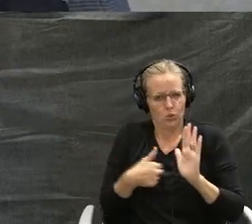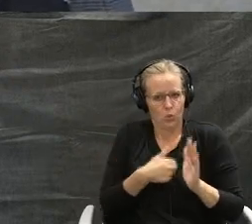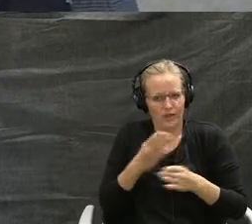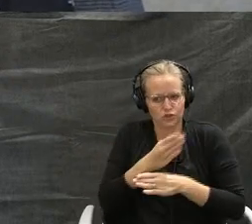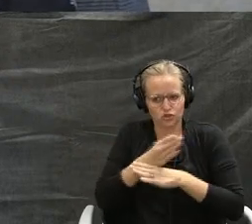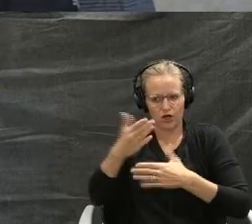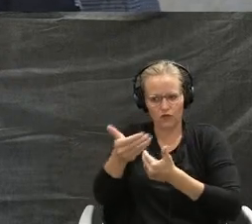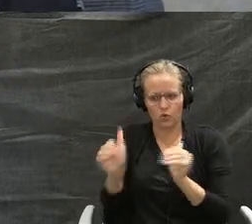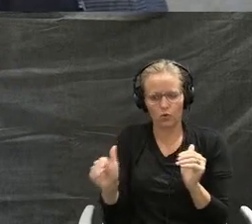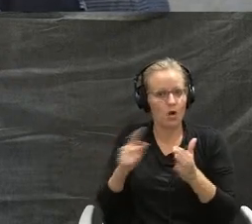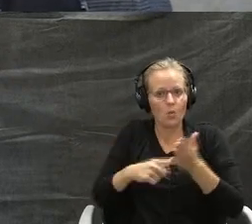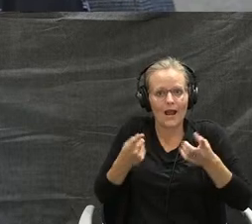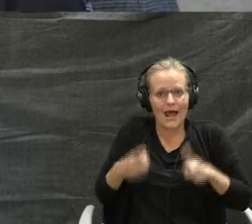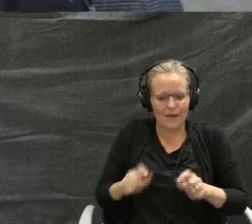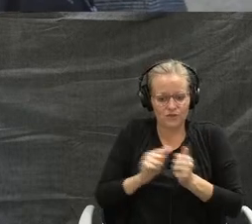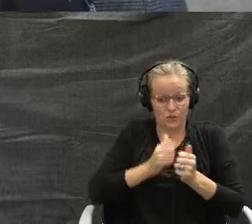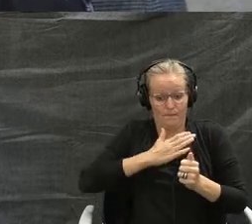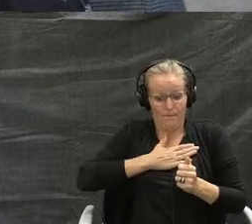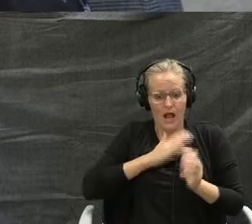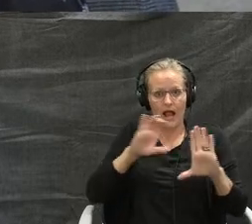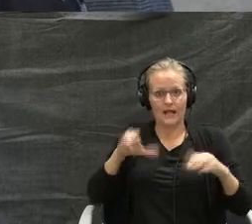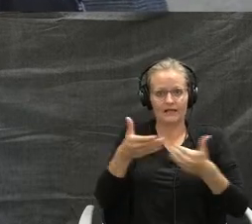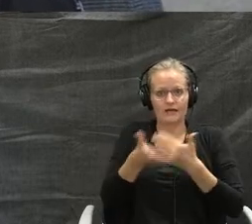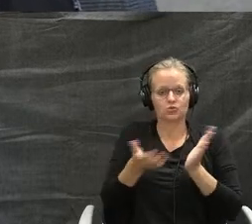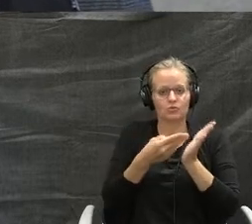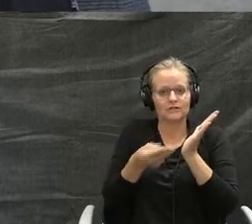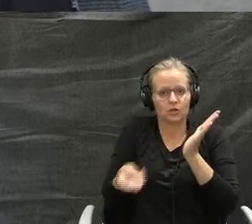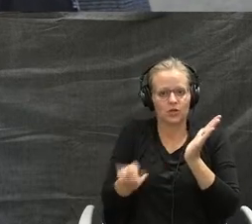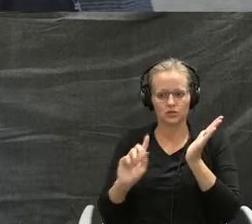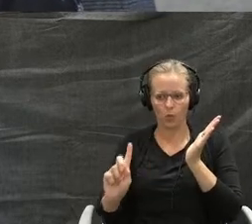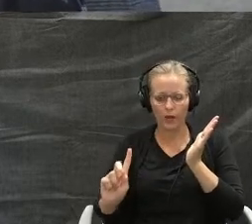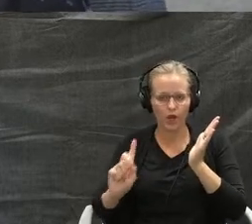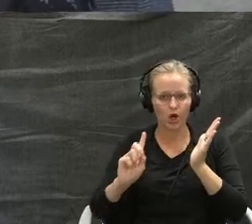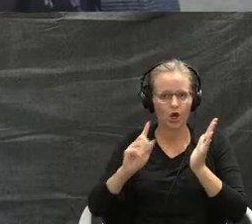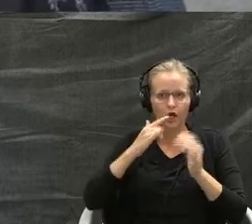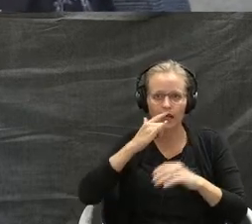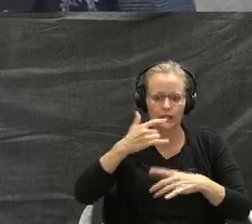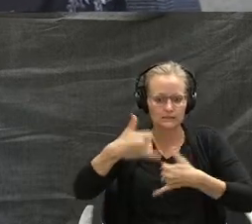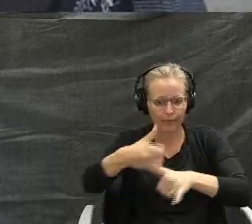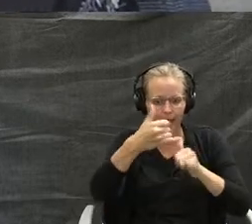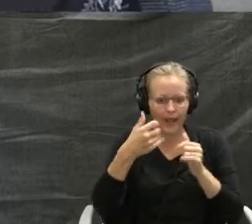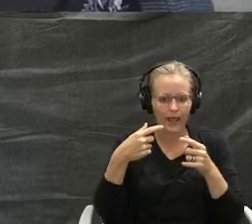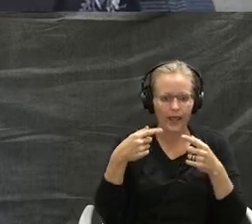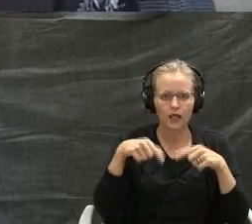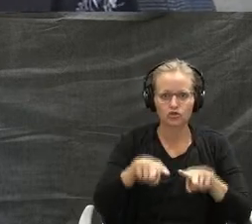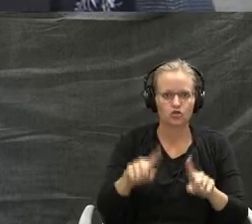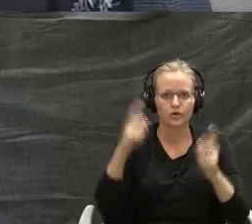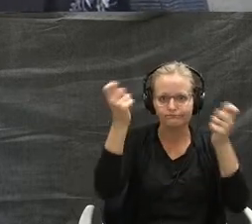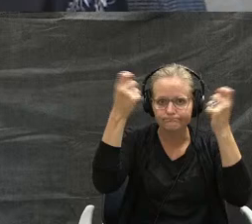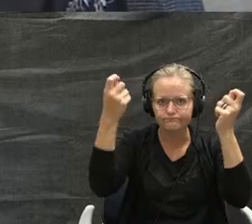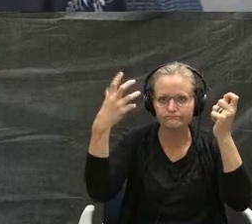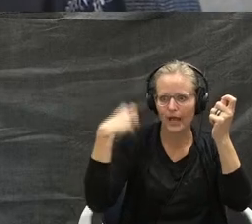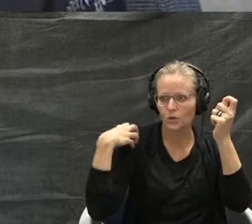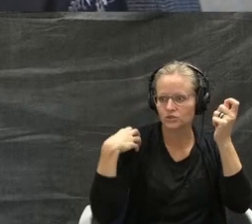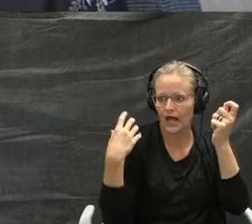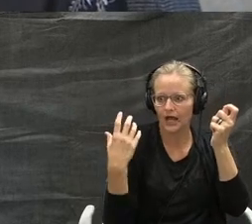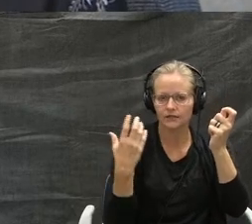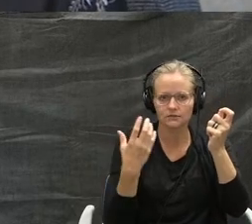as well as the stuff from the other teacher? Where would the kids play during recess time? I believe there is some room at the middle schools, but